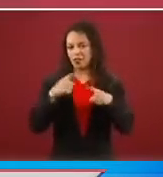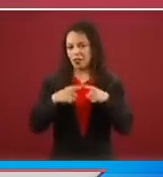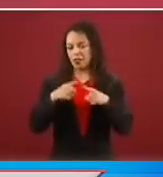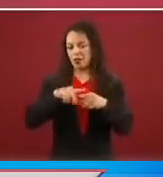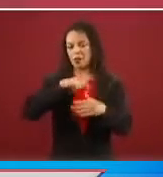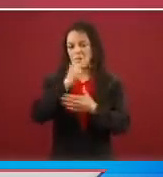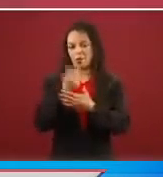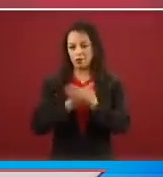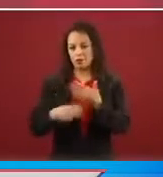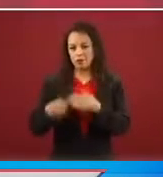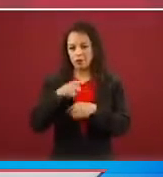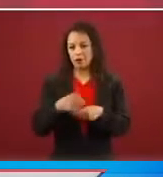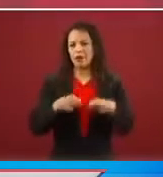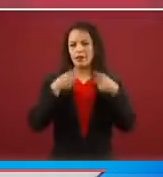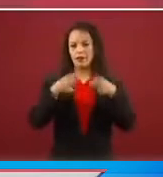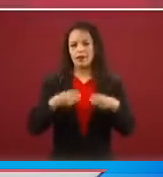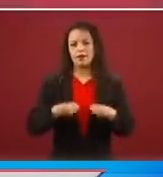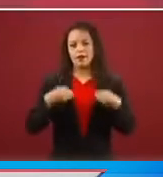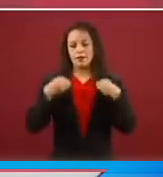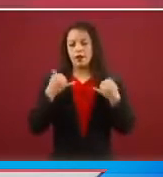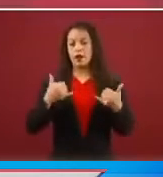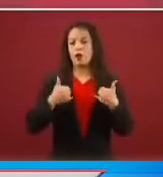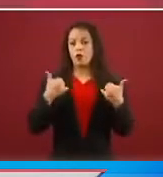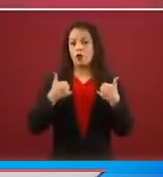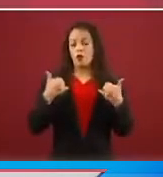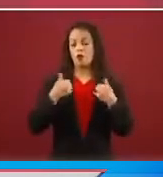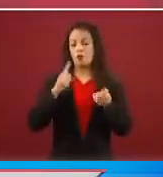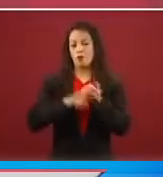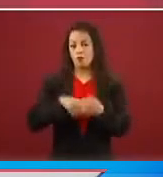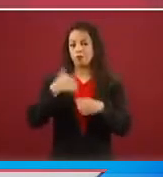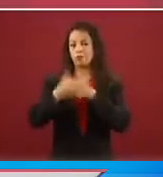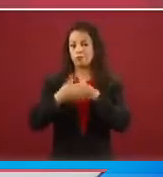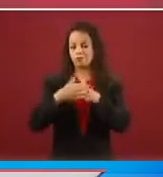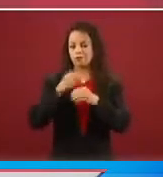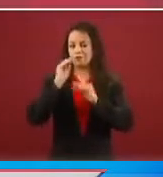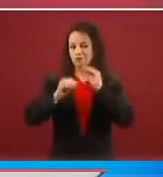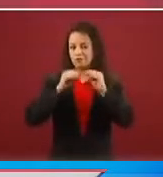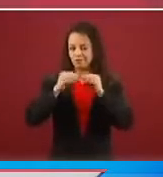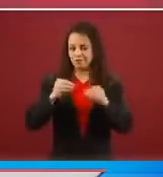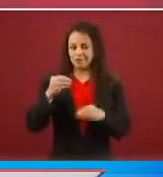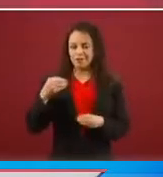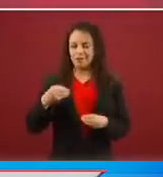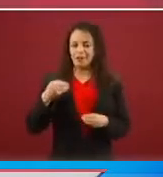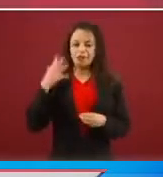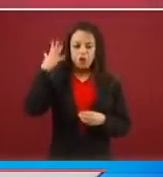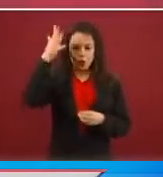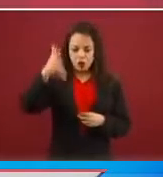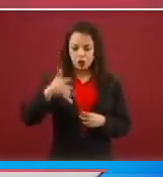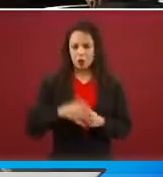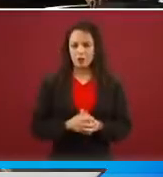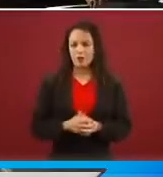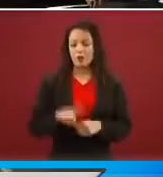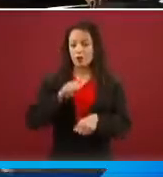Finally, the foreign minister denies direct interference by the United States government in the Federal Government Secretariats in Mexico